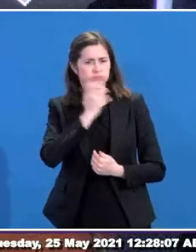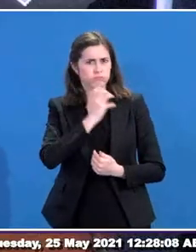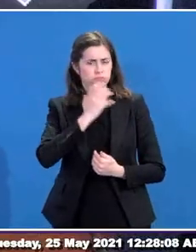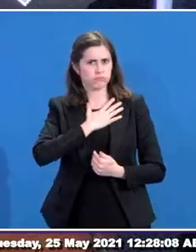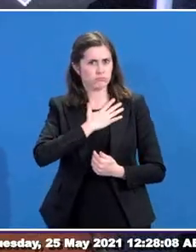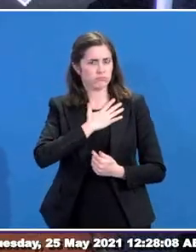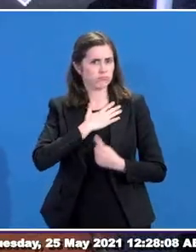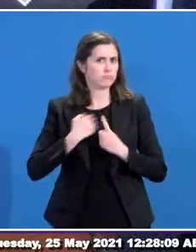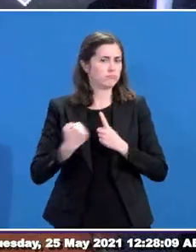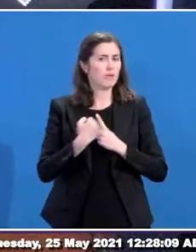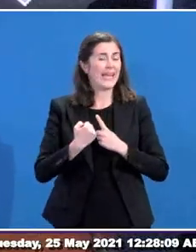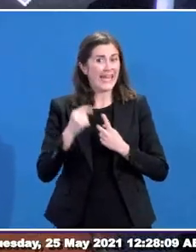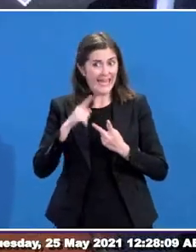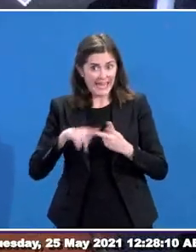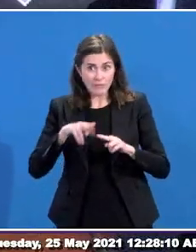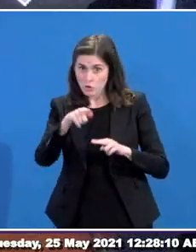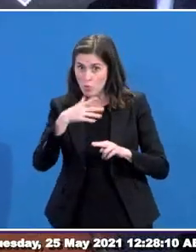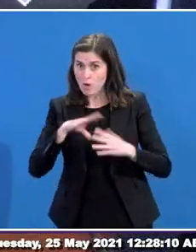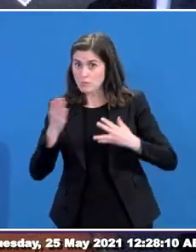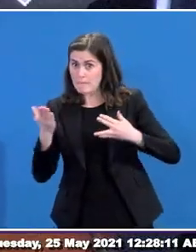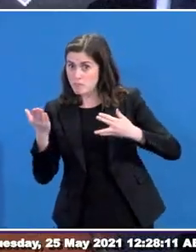So if you need a break at all or you need me to slow down, let me know.